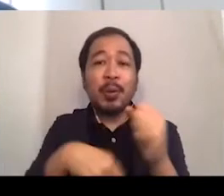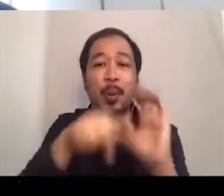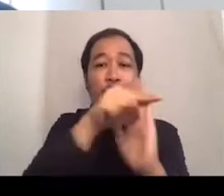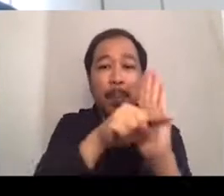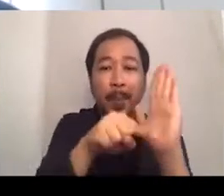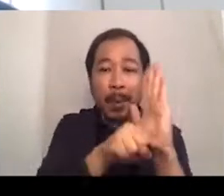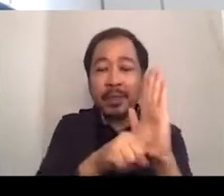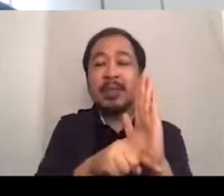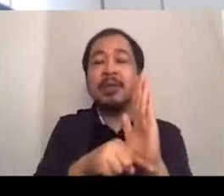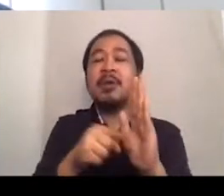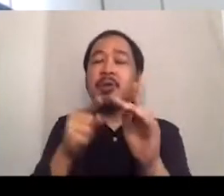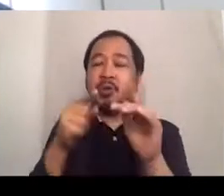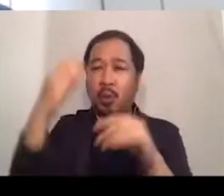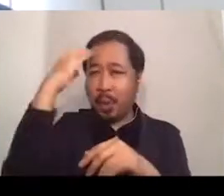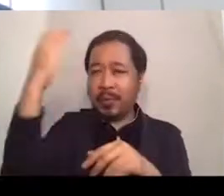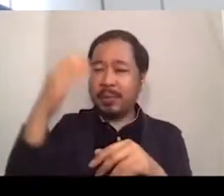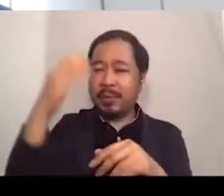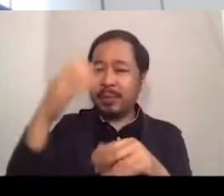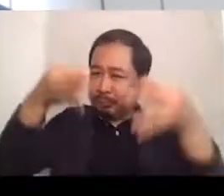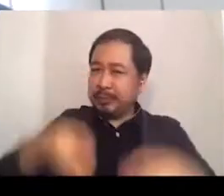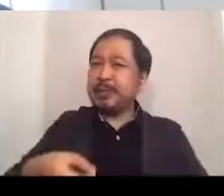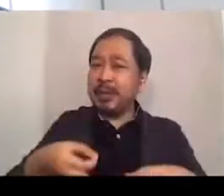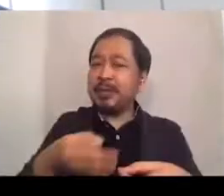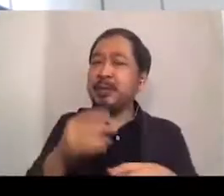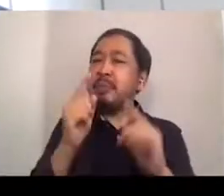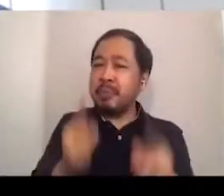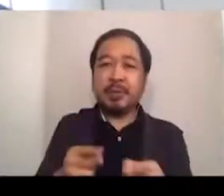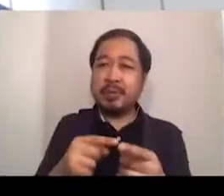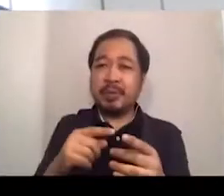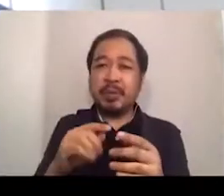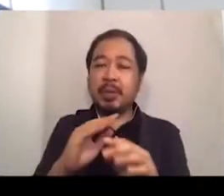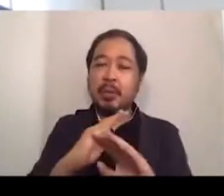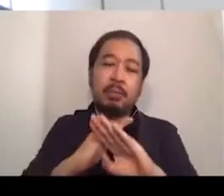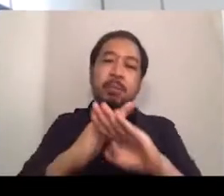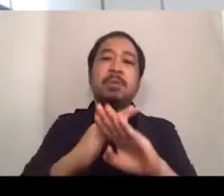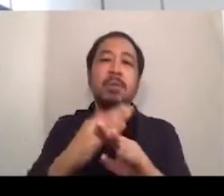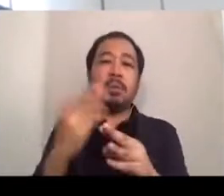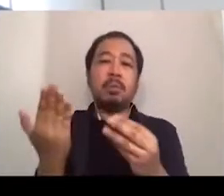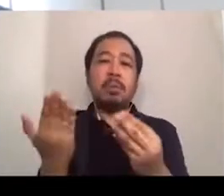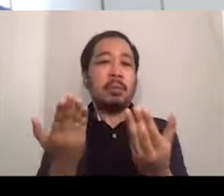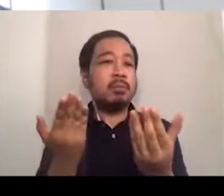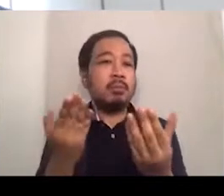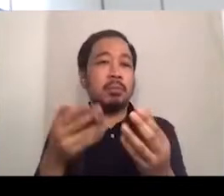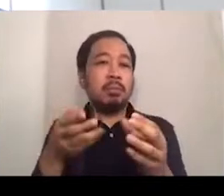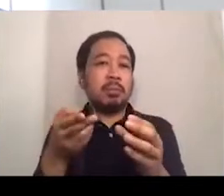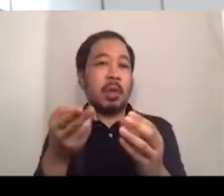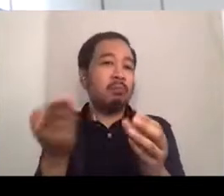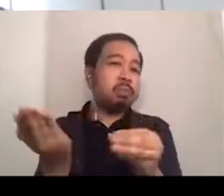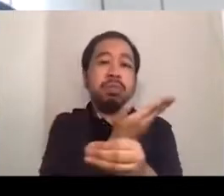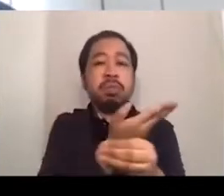and continuously enhanced along social and economic developments.